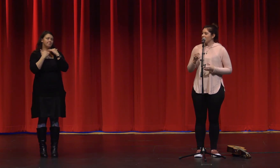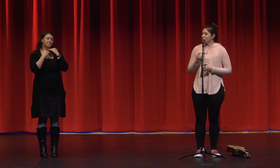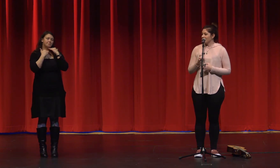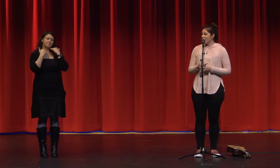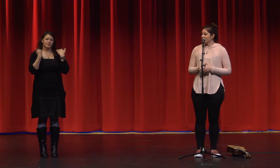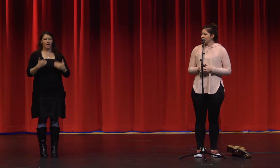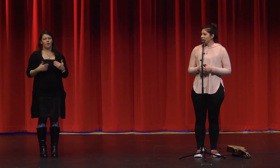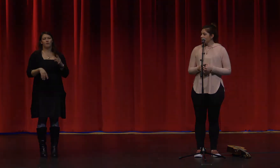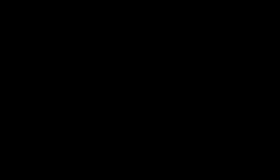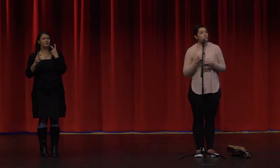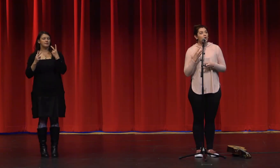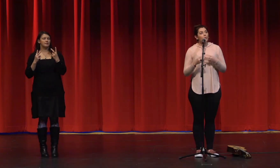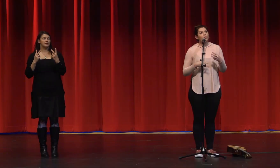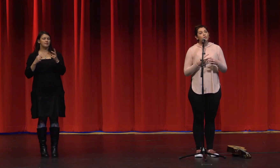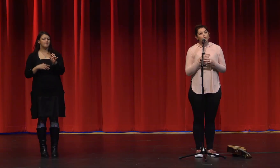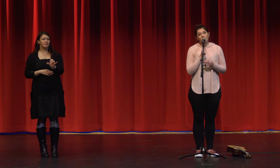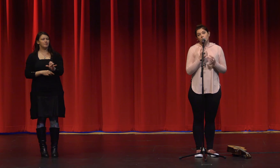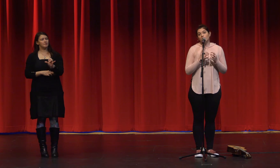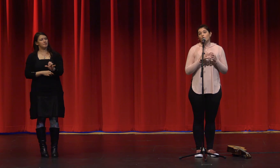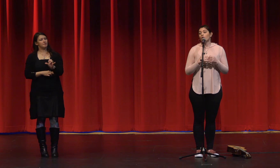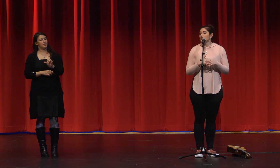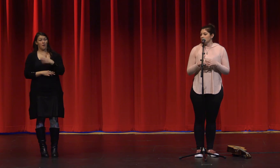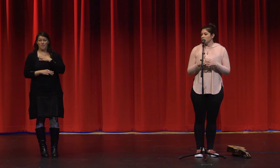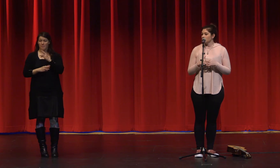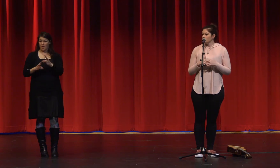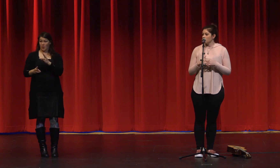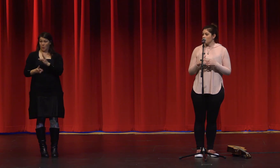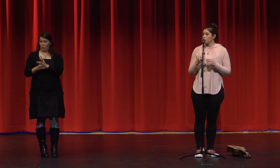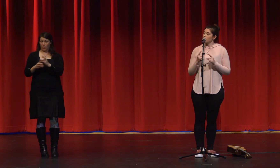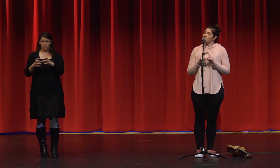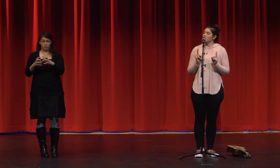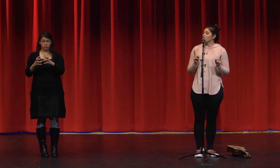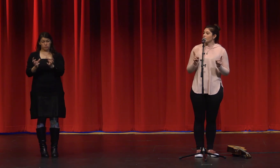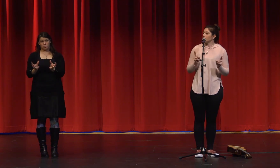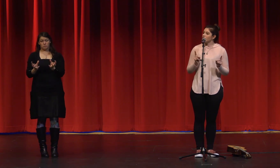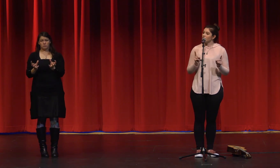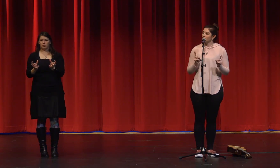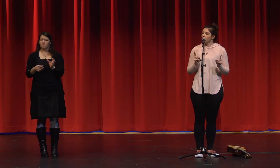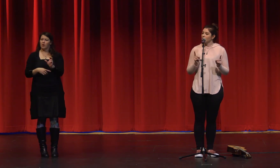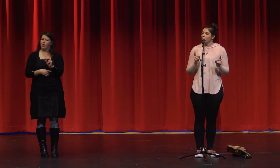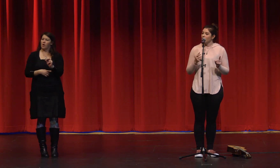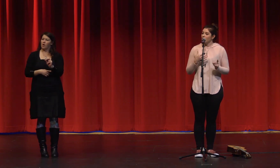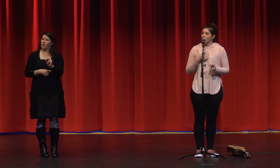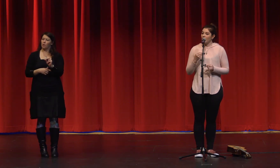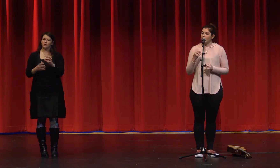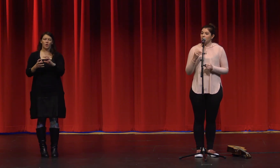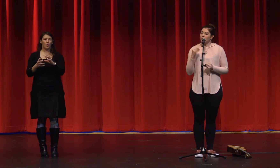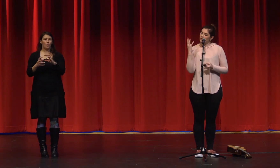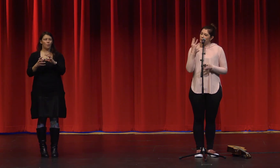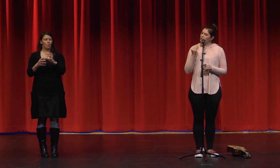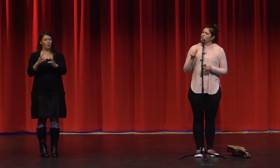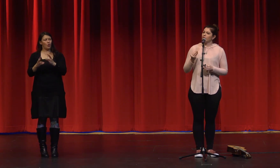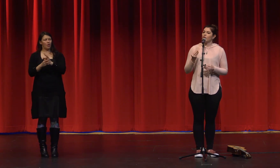being the case. My world wasn't broken. It was just different, and it was beautiful,